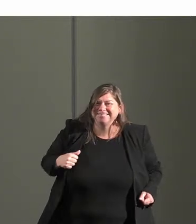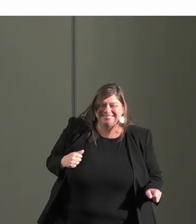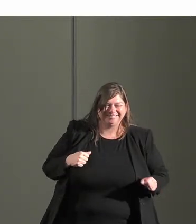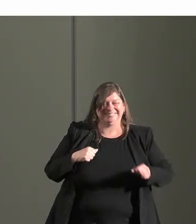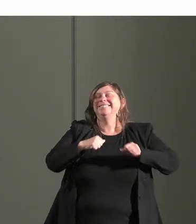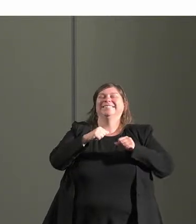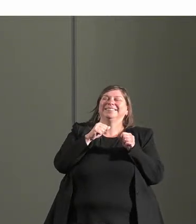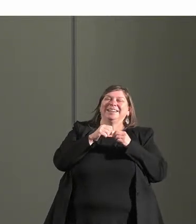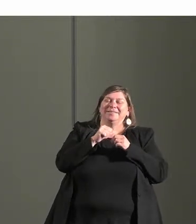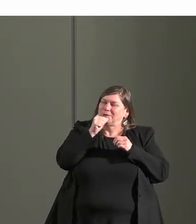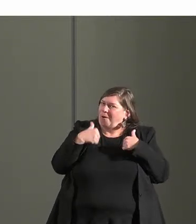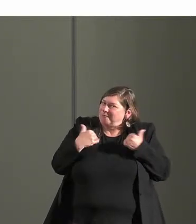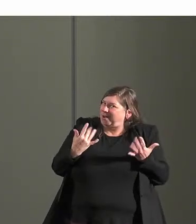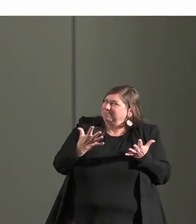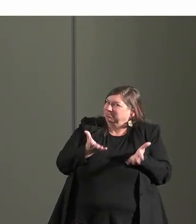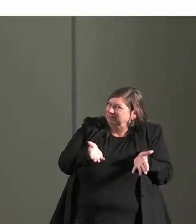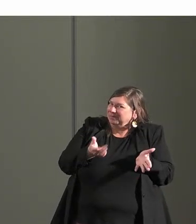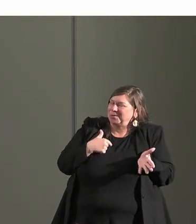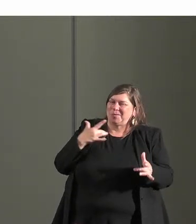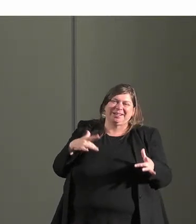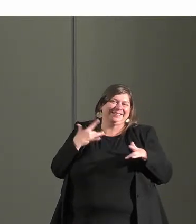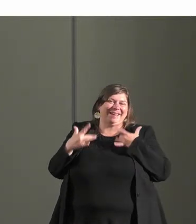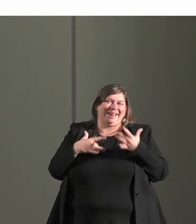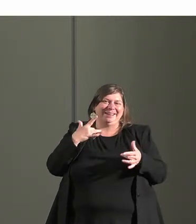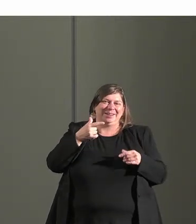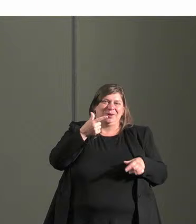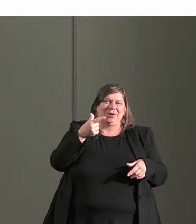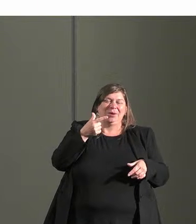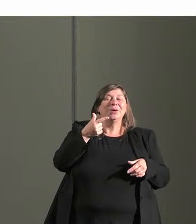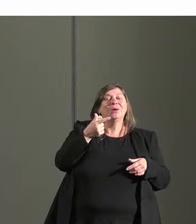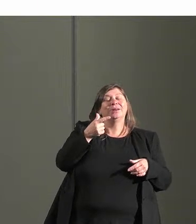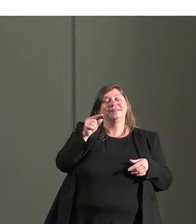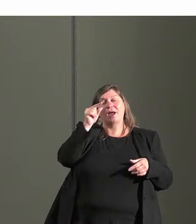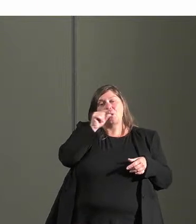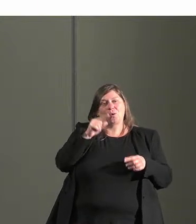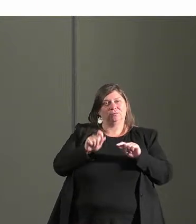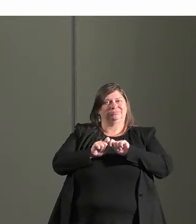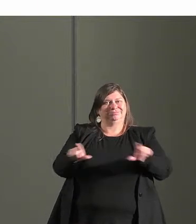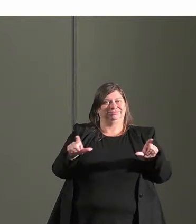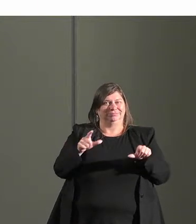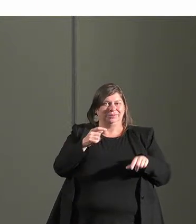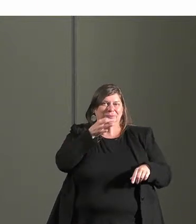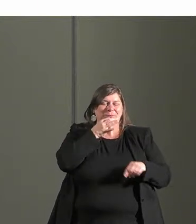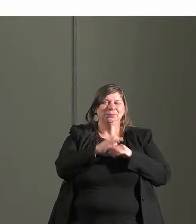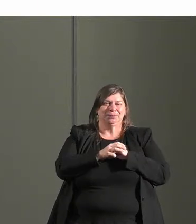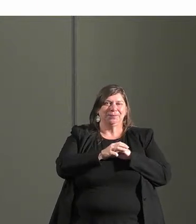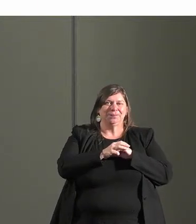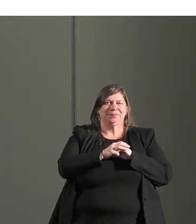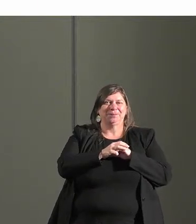go and try the fet fea you do have a Chrome Book . We are